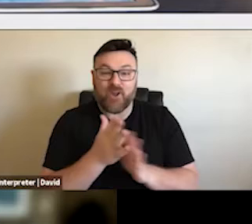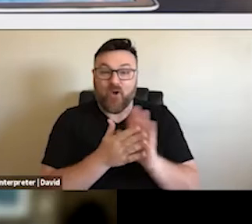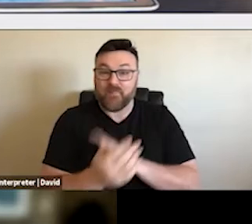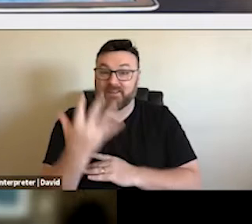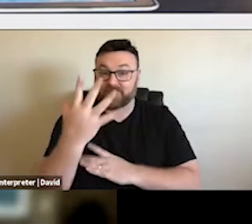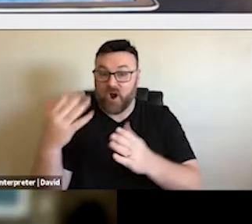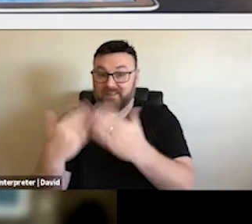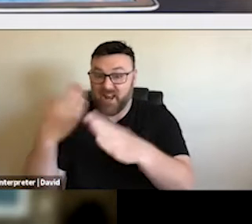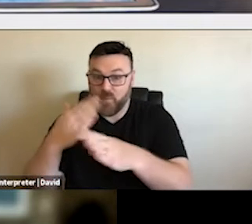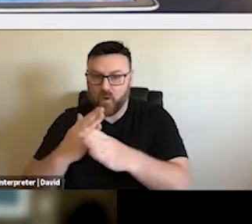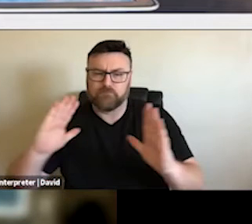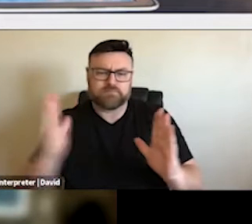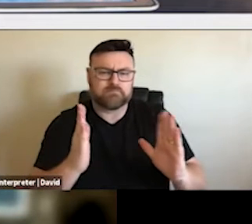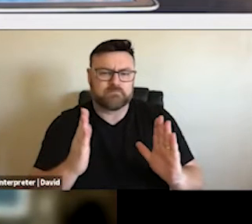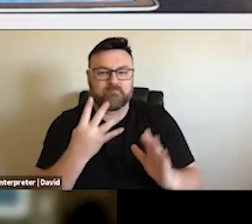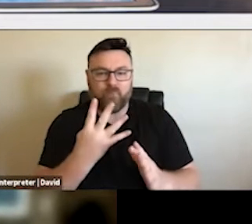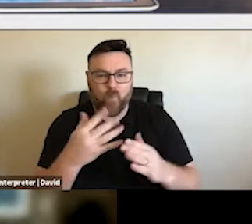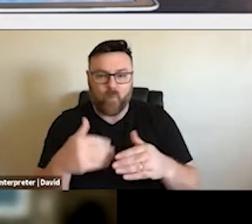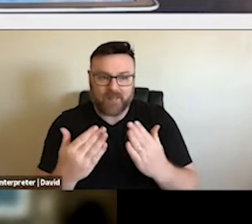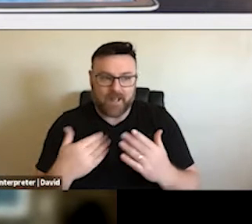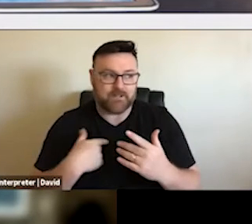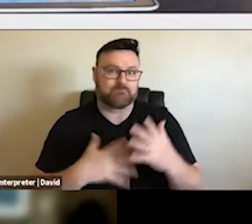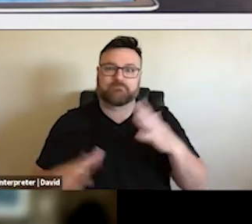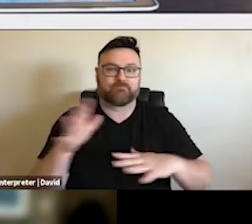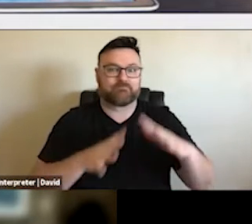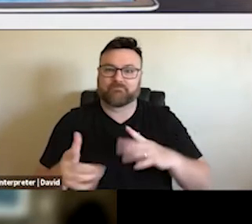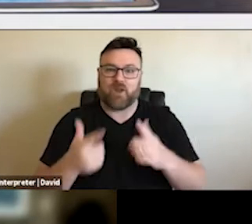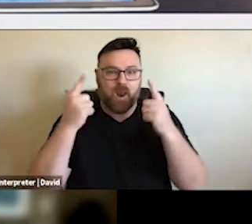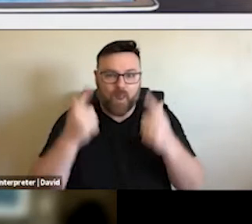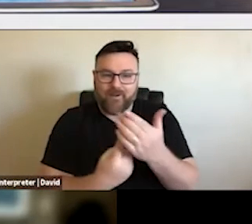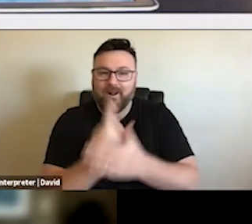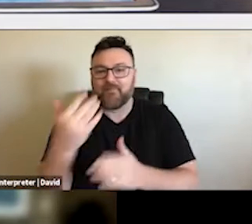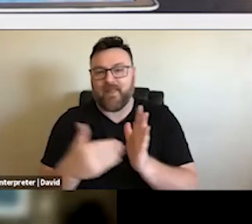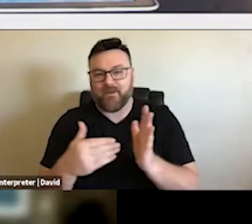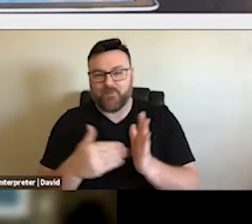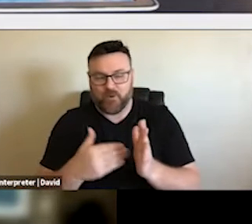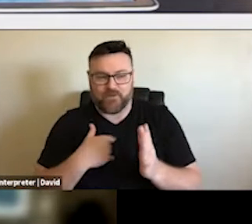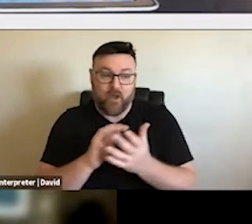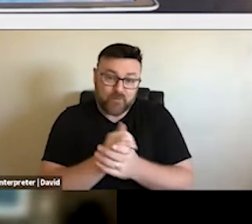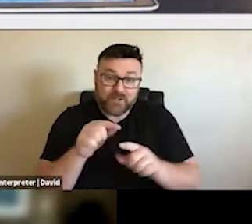that we've all got our plates very, very full, so I appreciate you making time to come and